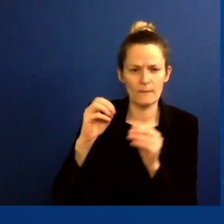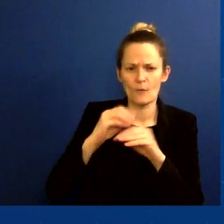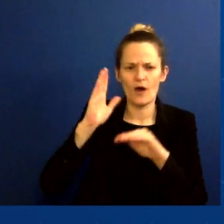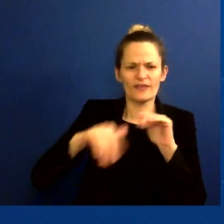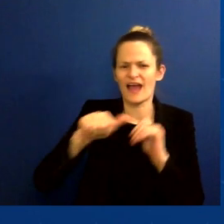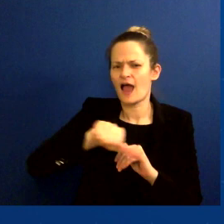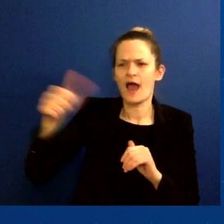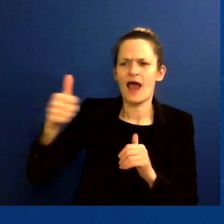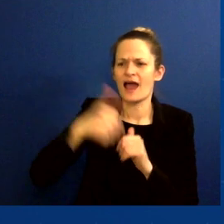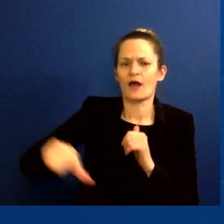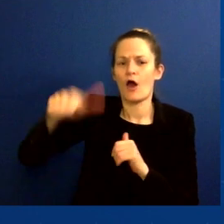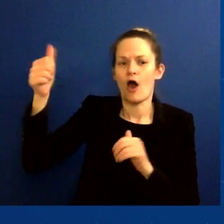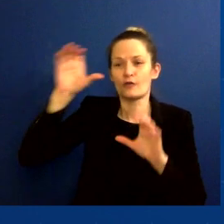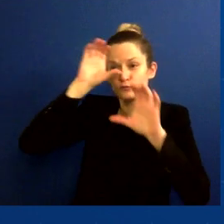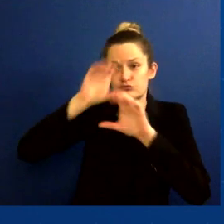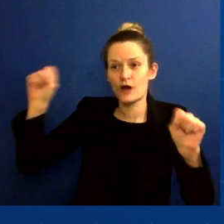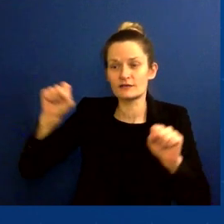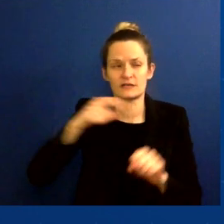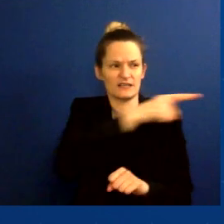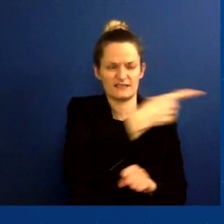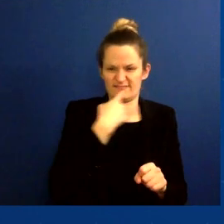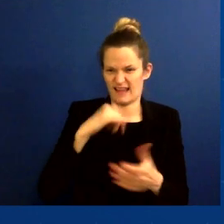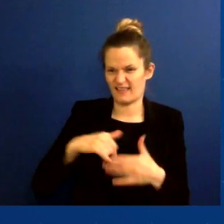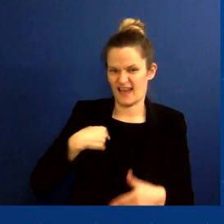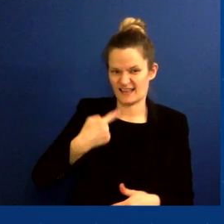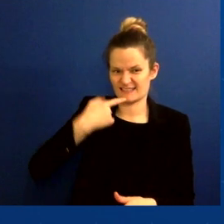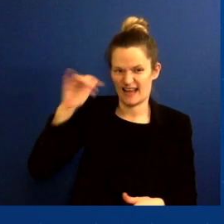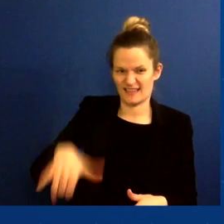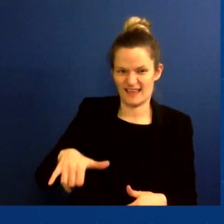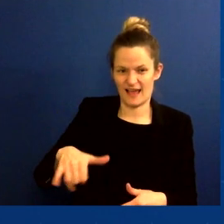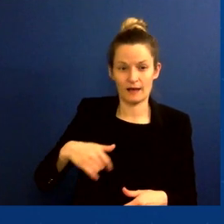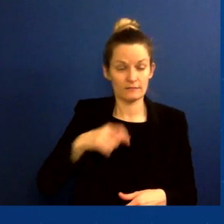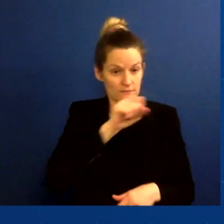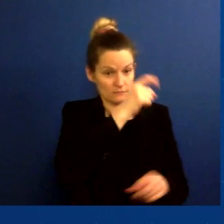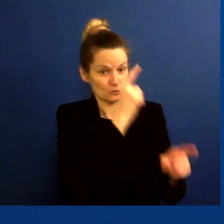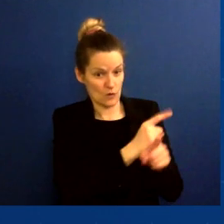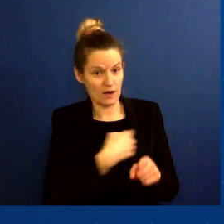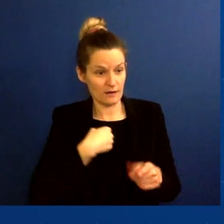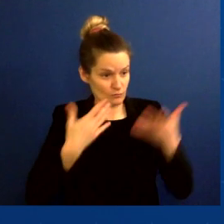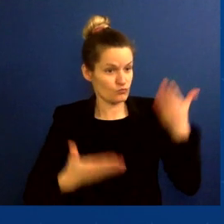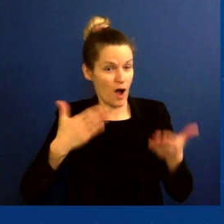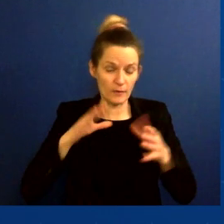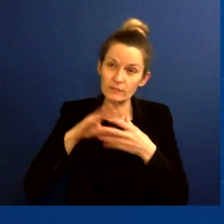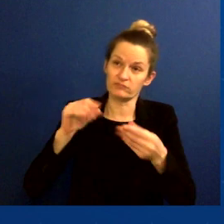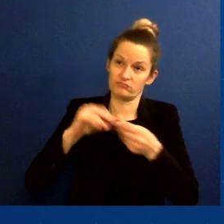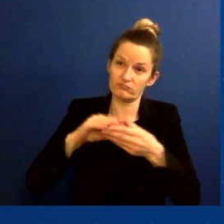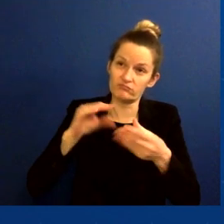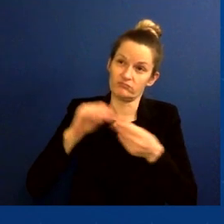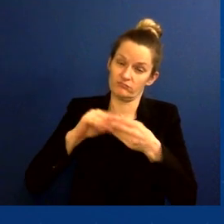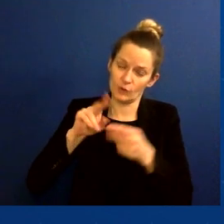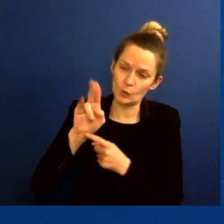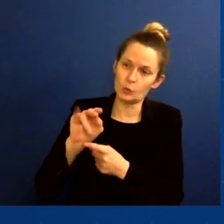let me tell you: I'm not sure that it's true.